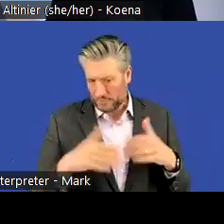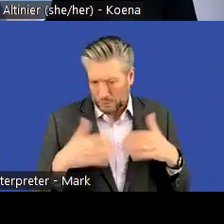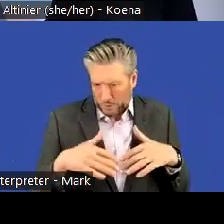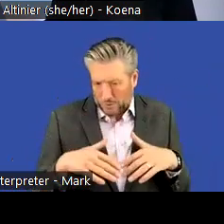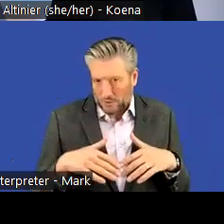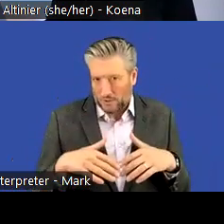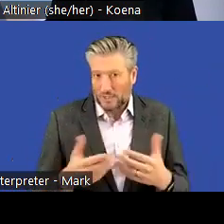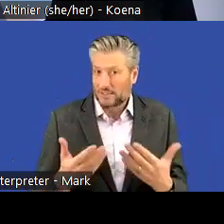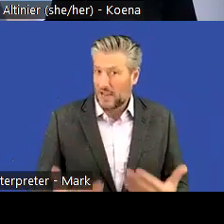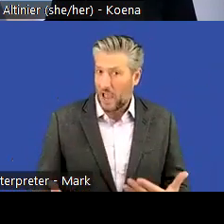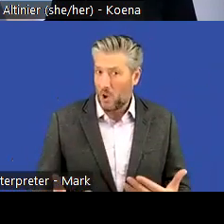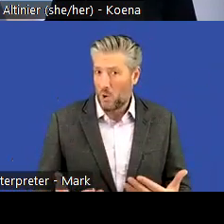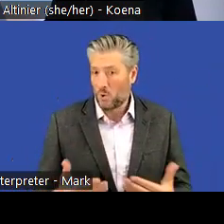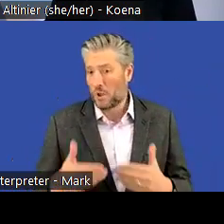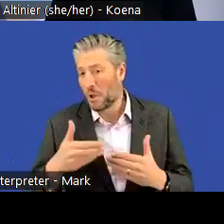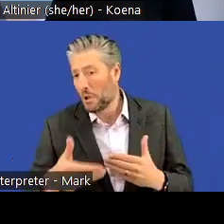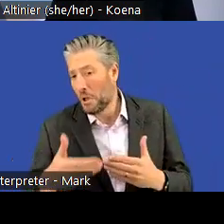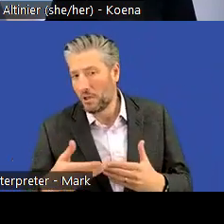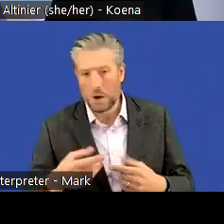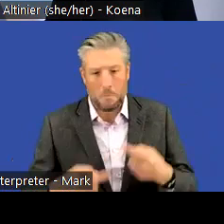In every crisis, an opportunity can be born.